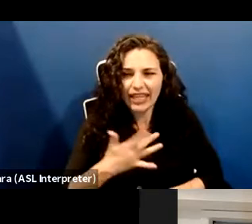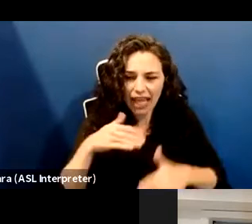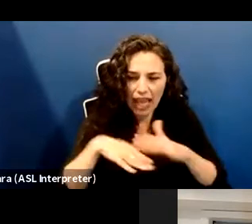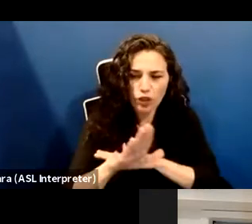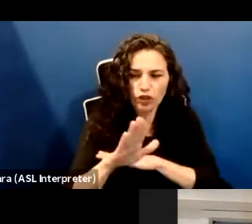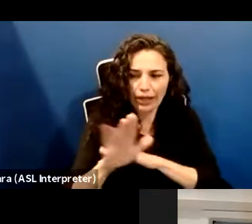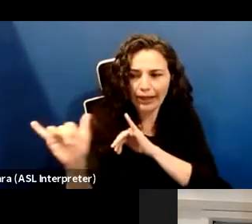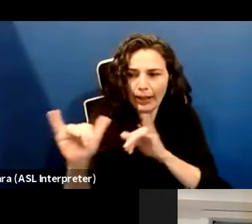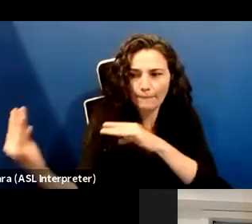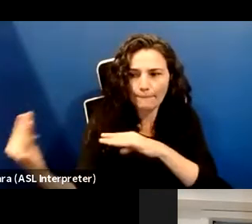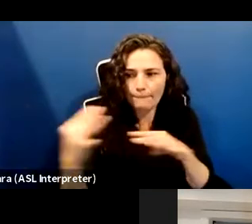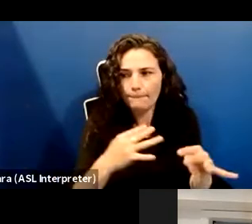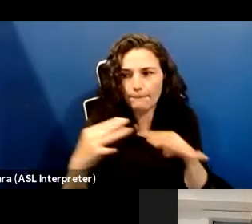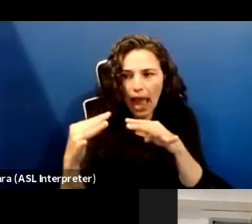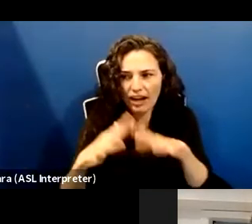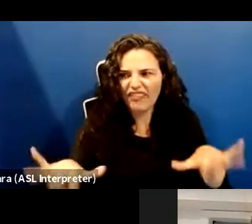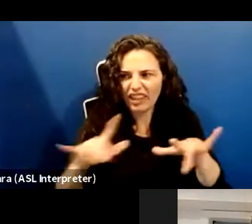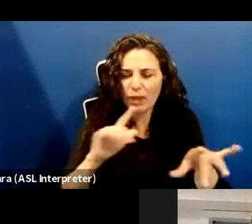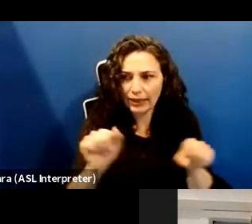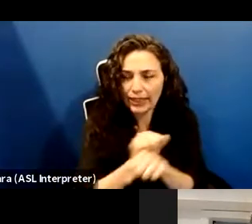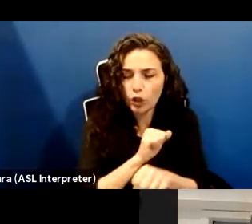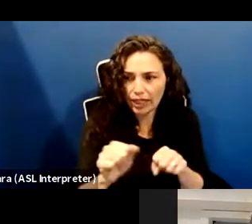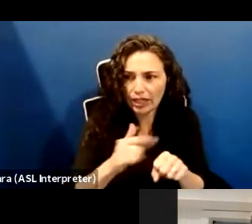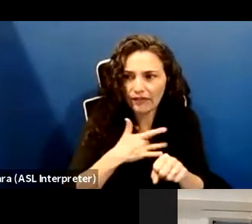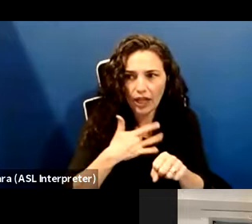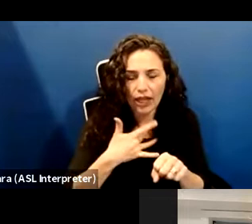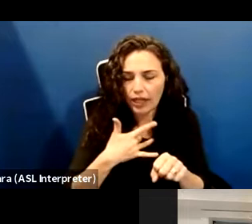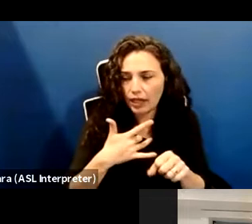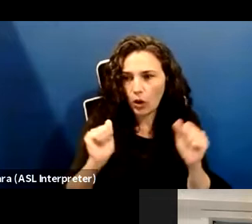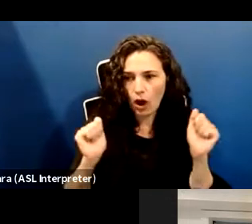Literally, you know, all these doctors were in a position,